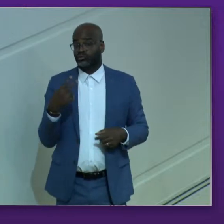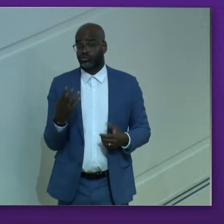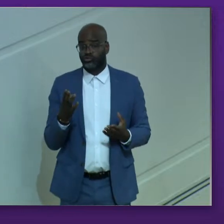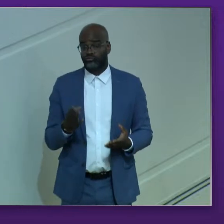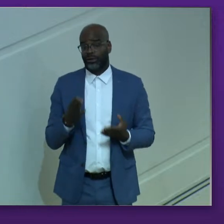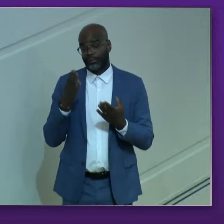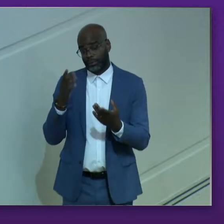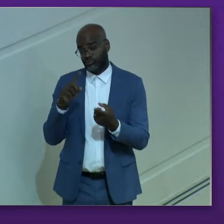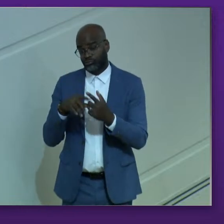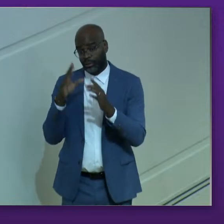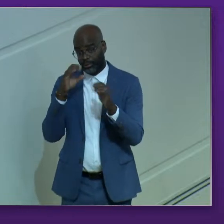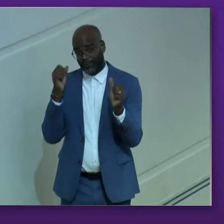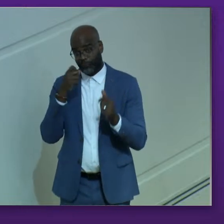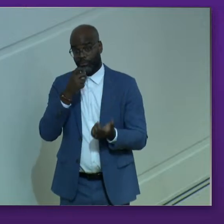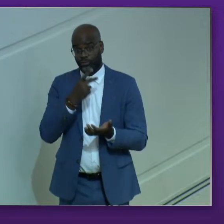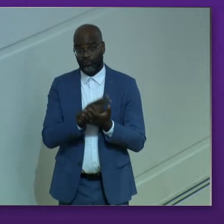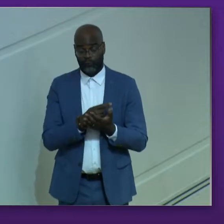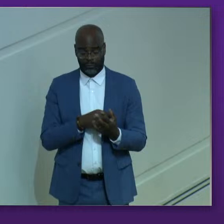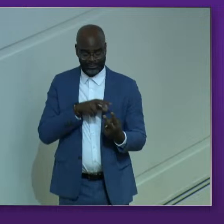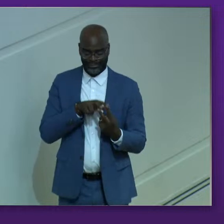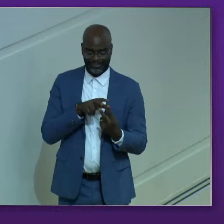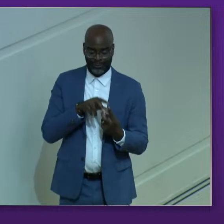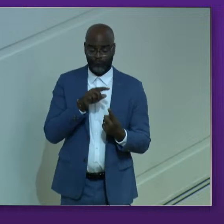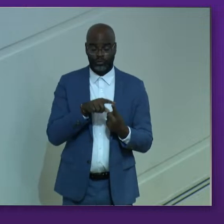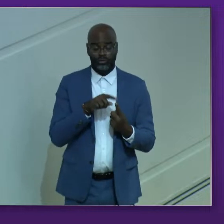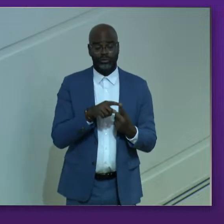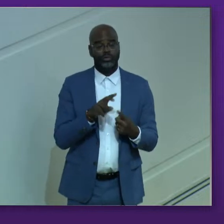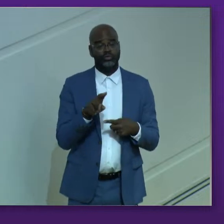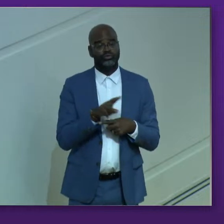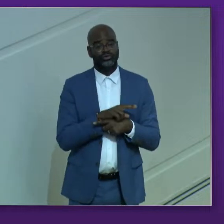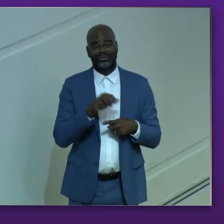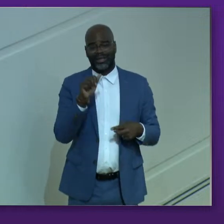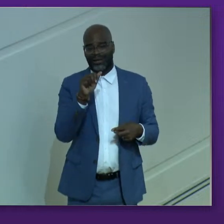QUALITY AND SERVICES TO OBTAIN MORE VENDING MACHINES AS WELL